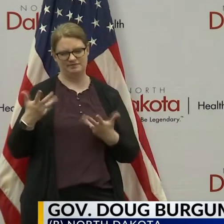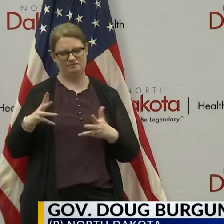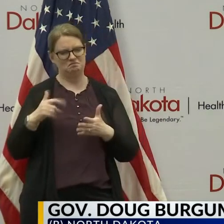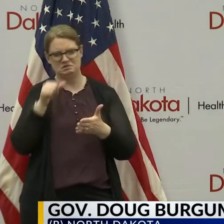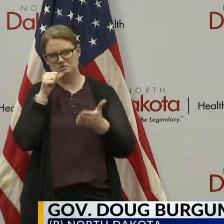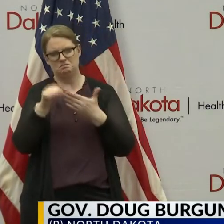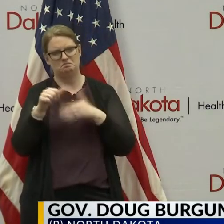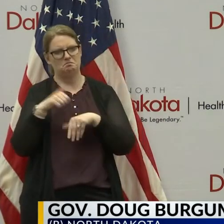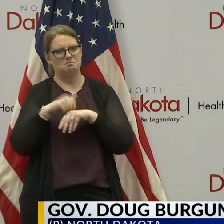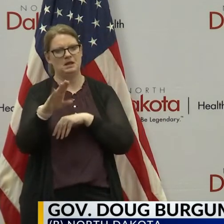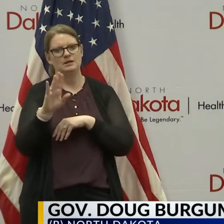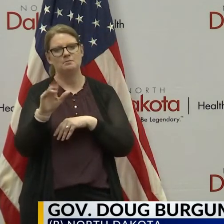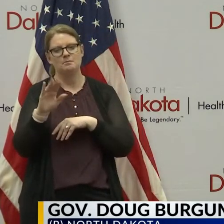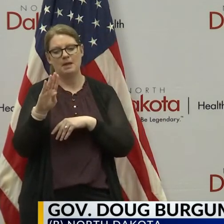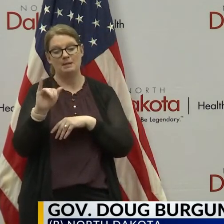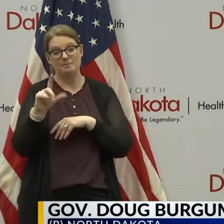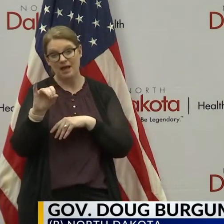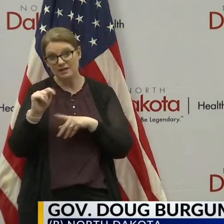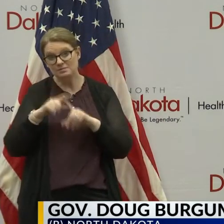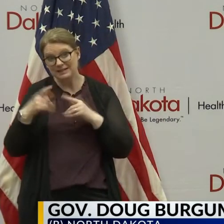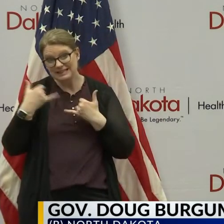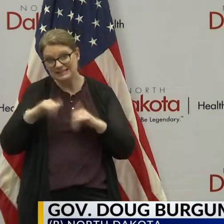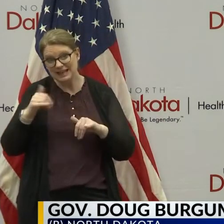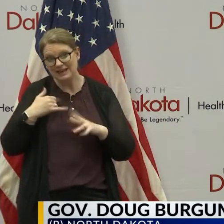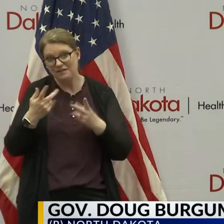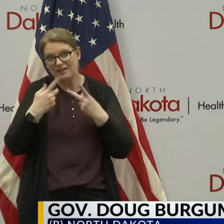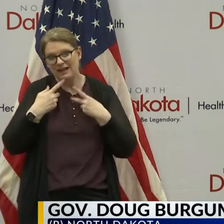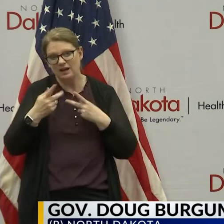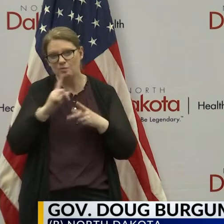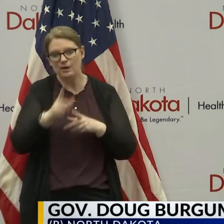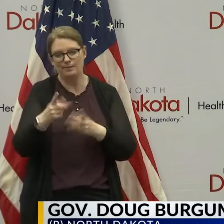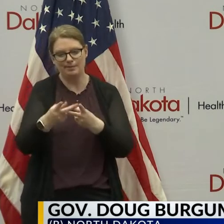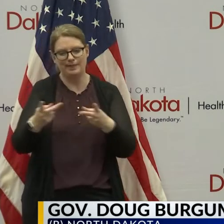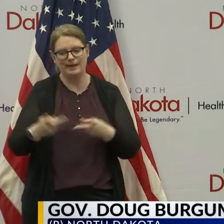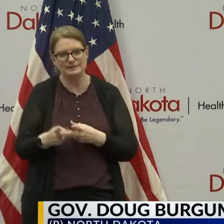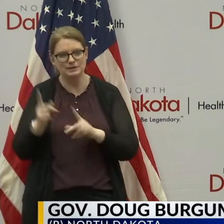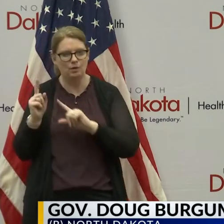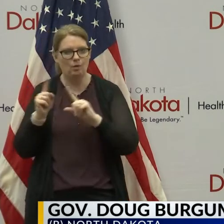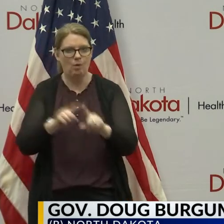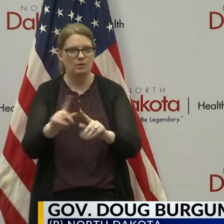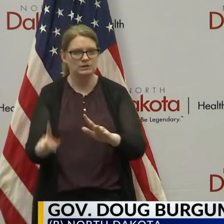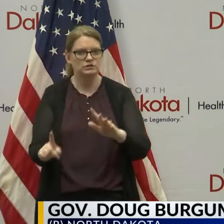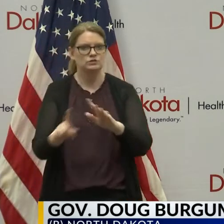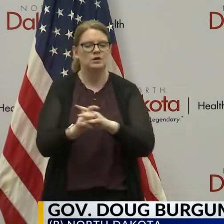PHYSICAL LOCATION BECAUSE WE HAD 33 COUNTIES THAT WERE ALREADY DOING MAIL-IN BALLOTS